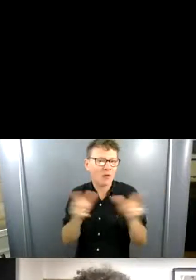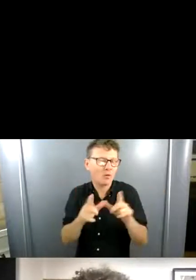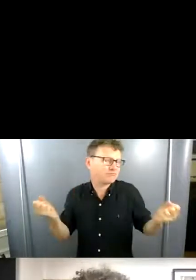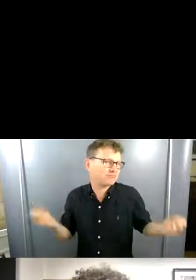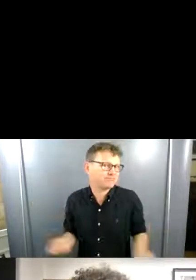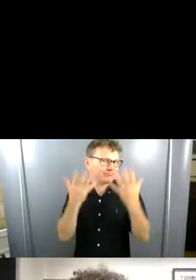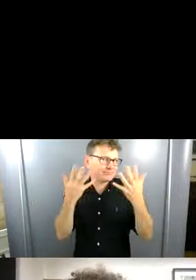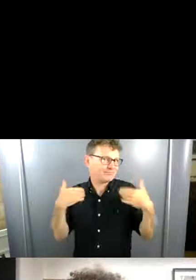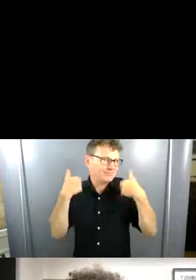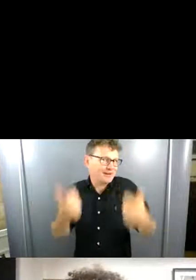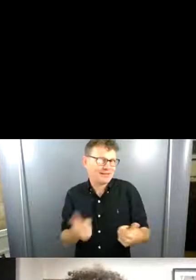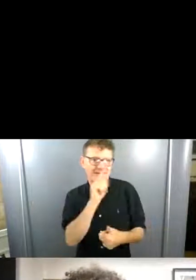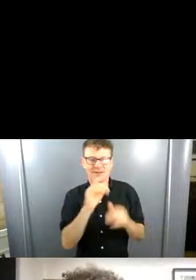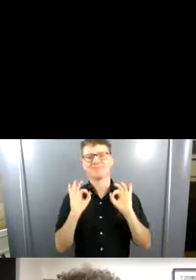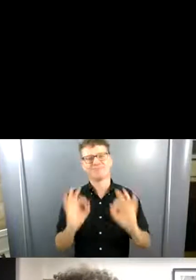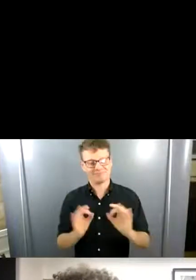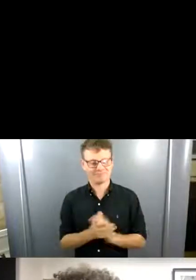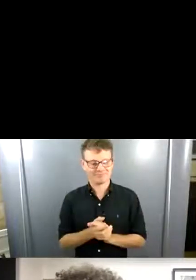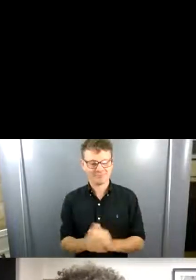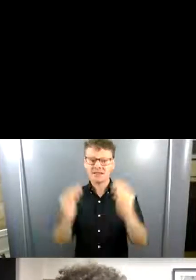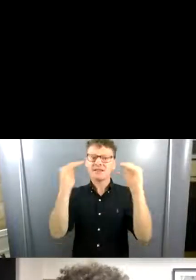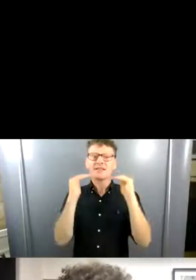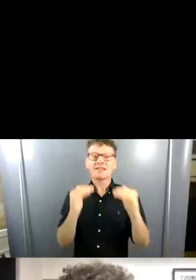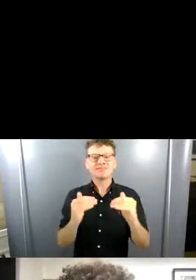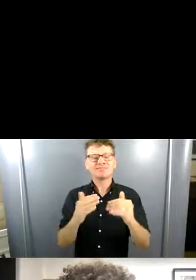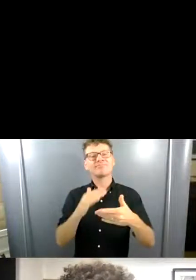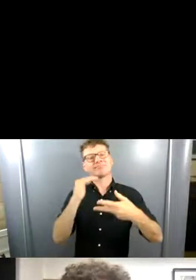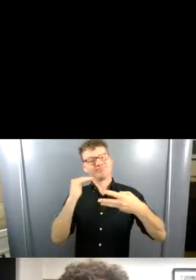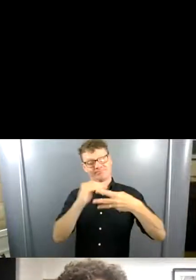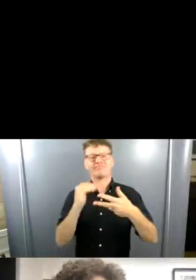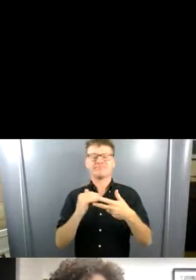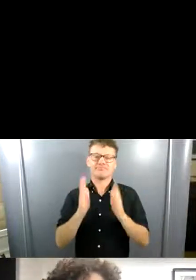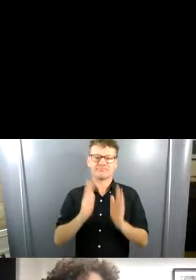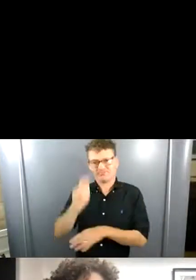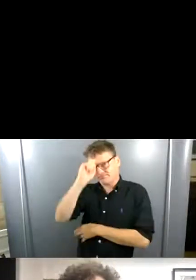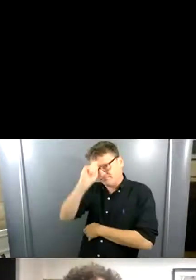the other thing I’d like to put up first and foremost is that all this research comes out